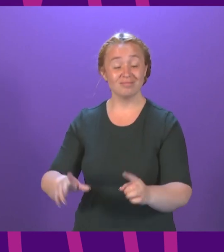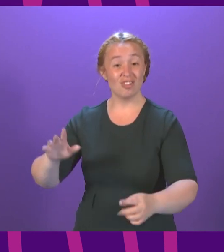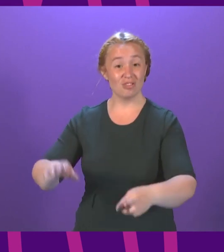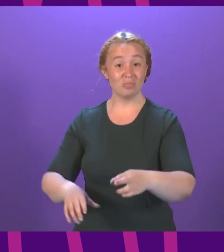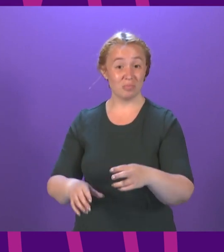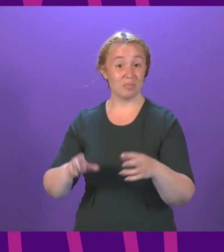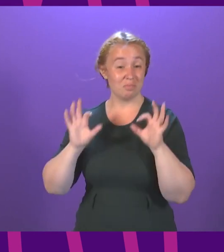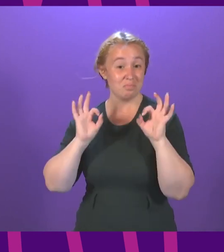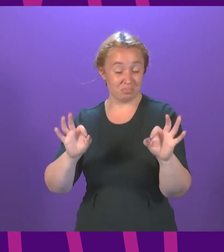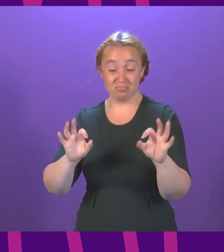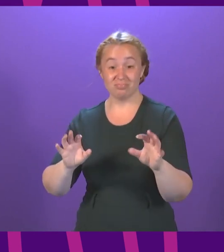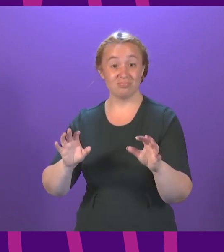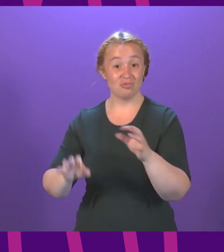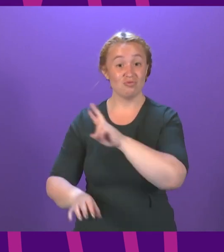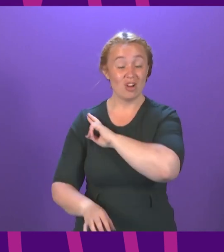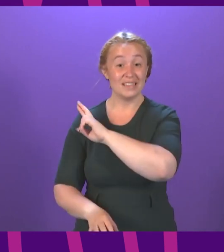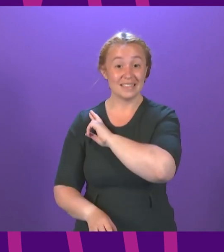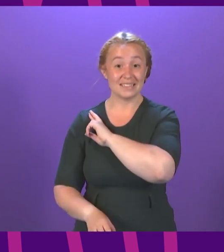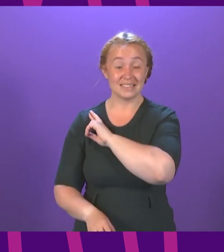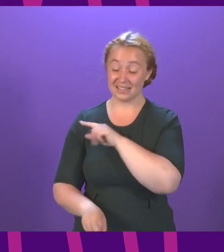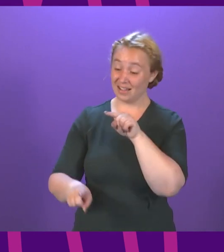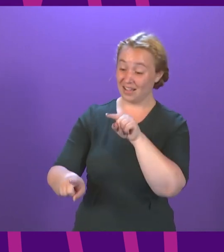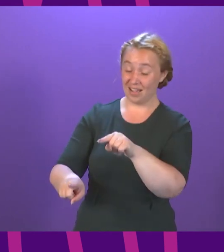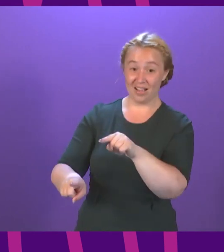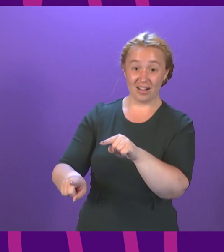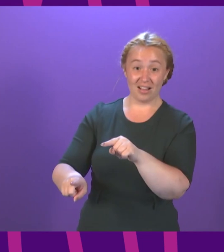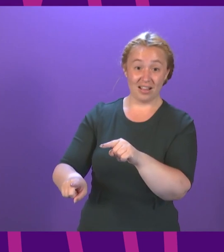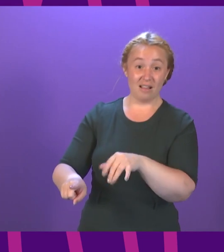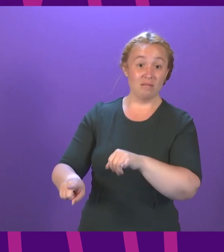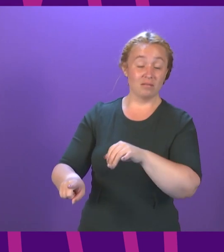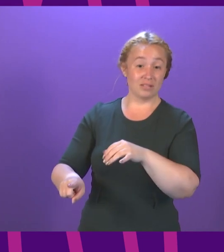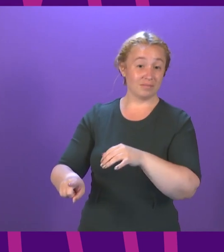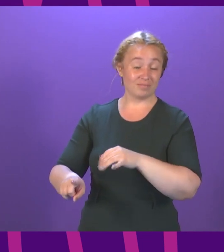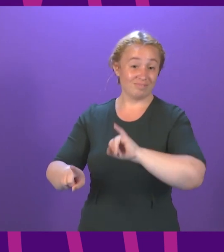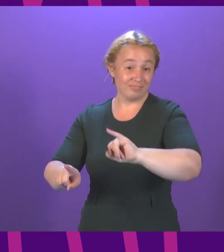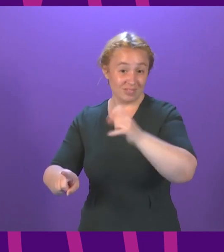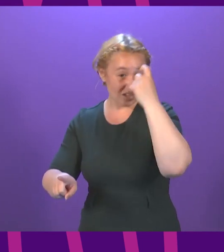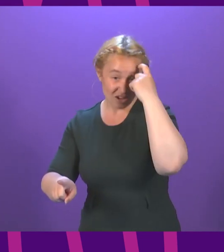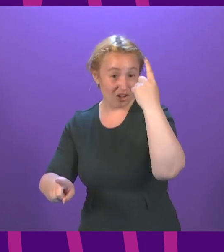either deliberately or inadvertently displaying a lack of understanding of the issues behind